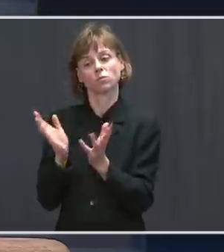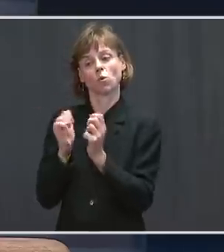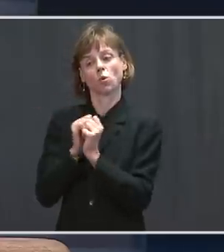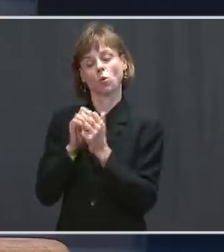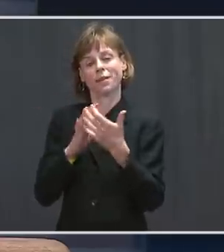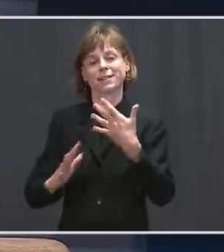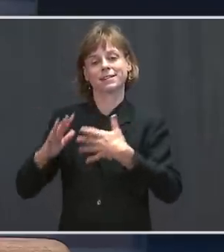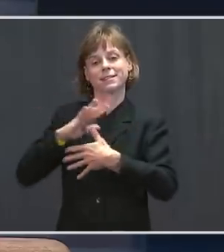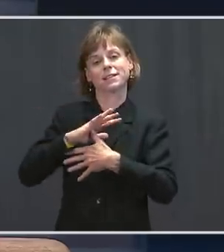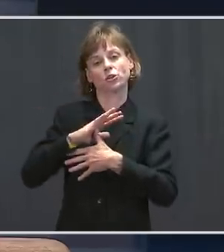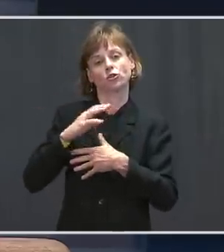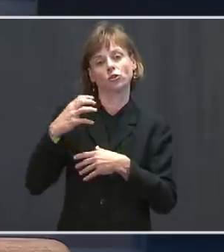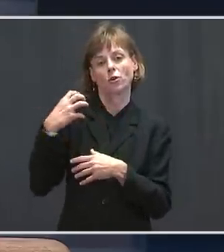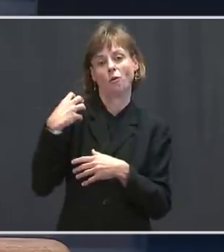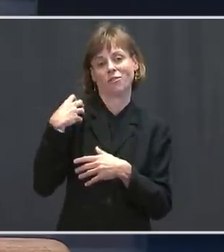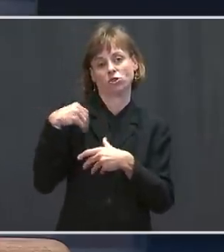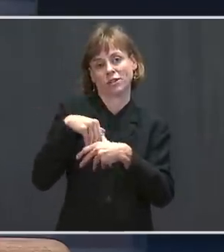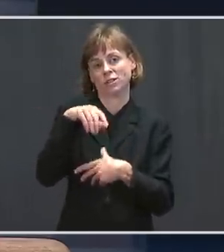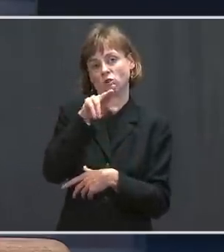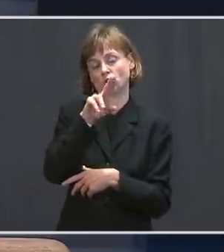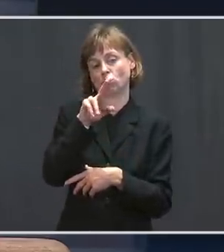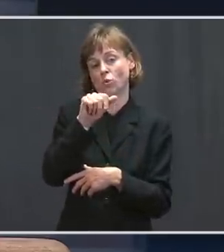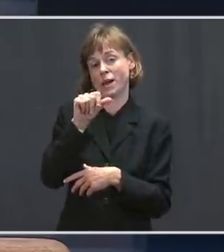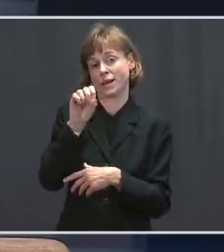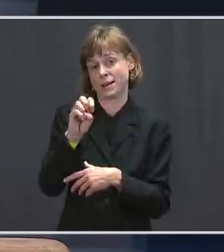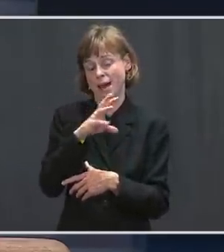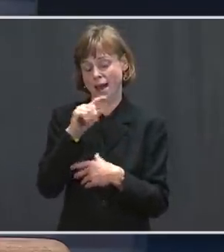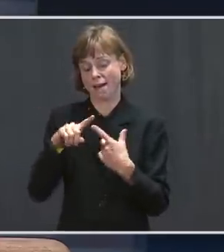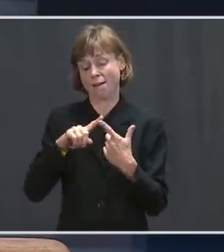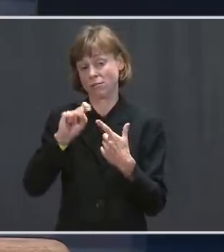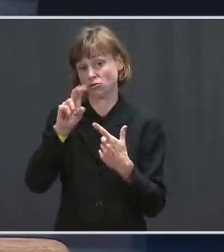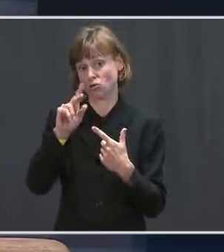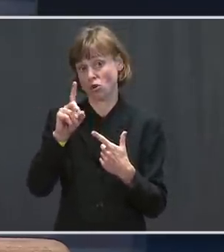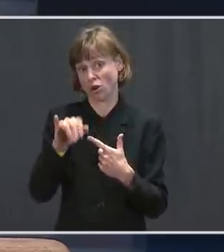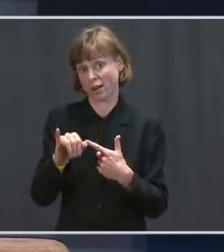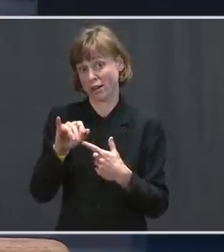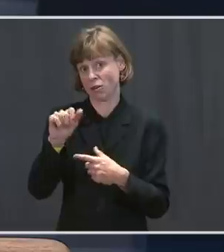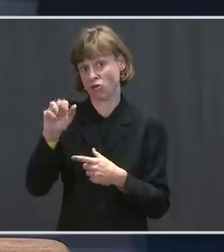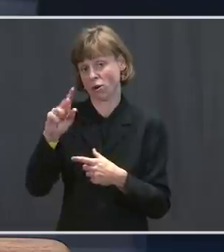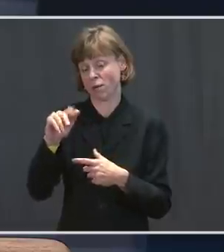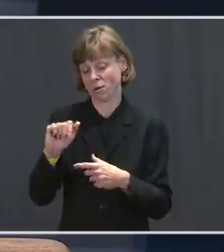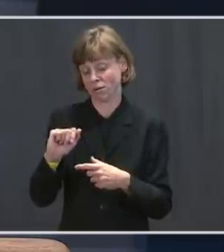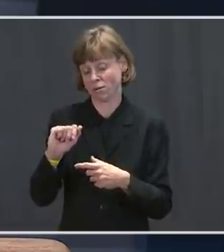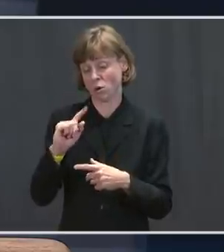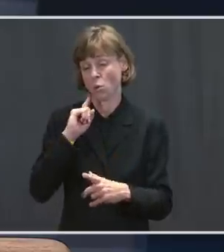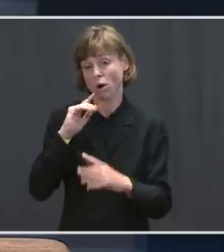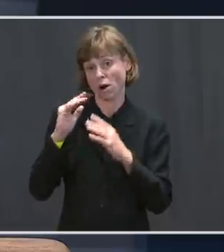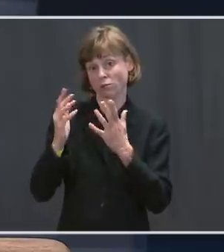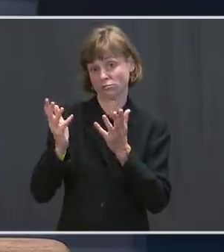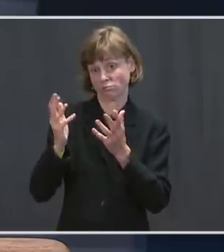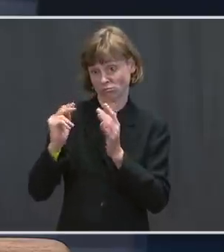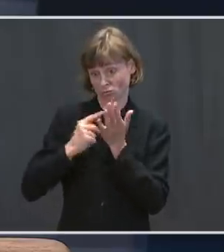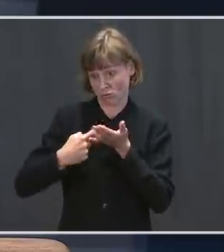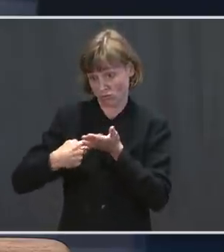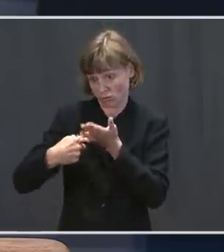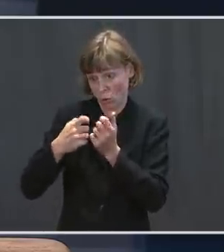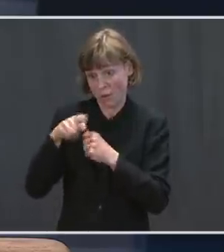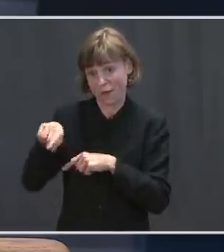and senior officials in Saudi Arabia. We have consulted with them. We are pursuing a policy of no surprises when it comes to these types of actions.